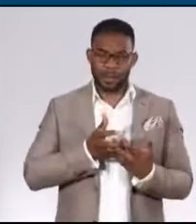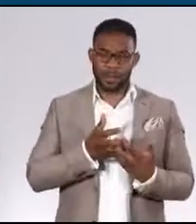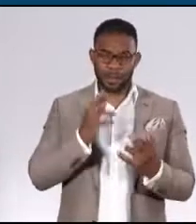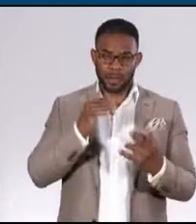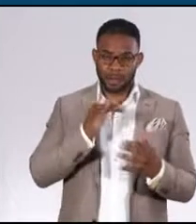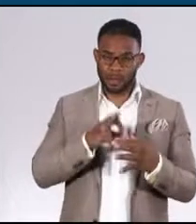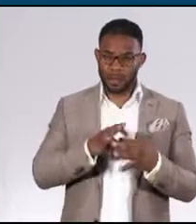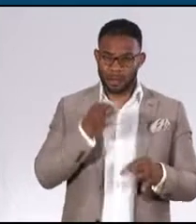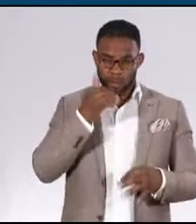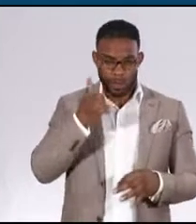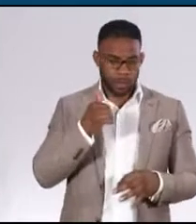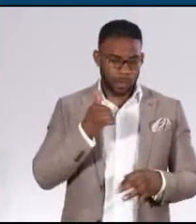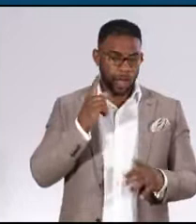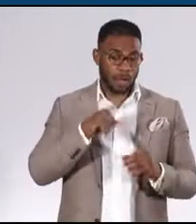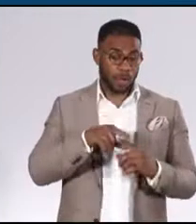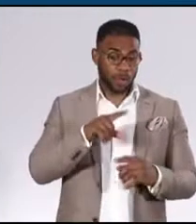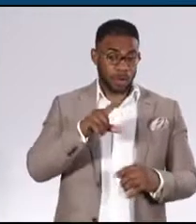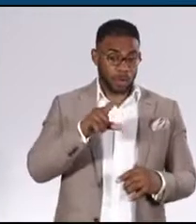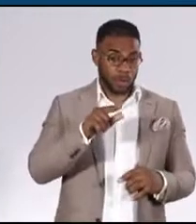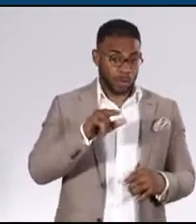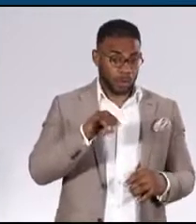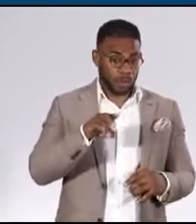do until the 20. But because the cobra there's been the way,